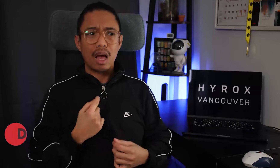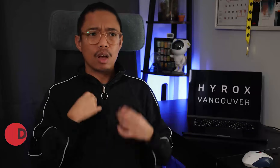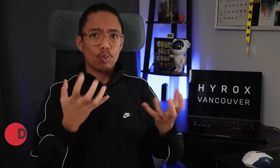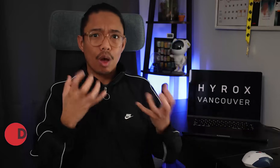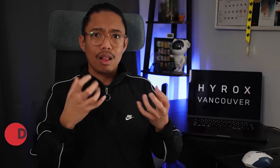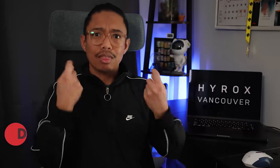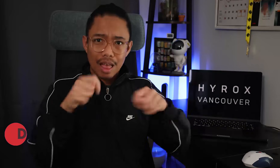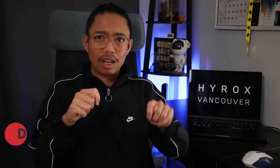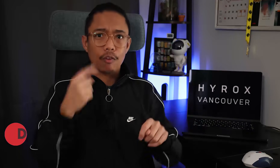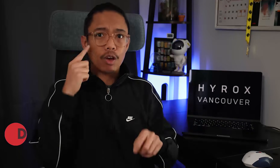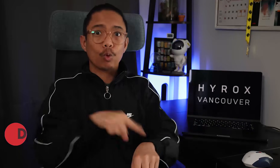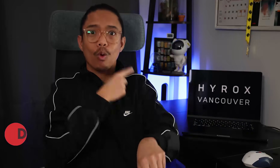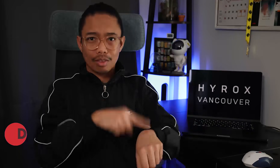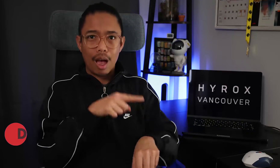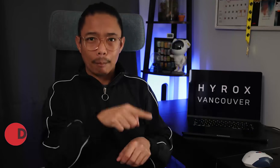I’ve wanted to try it for a long time.